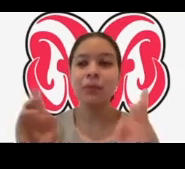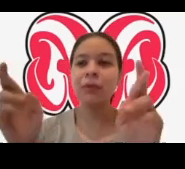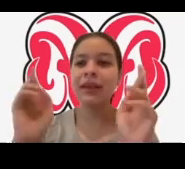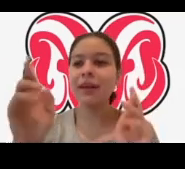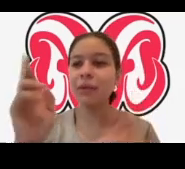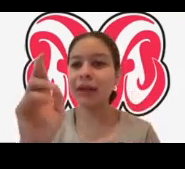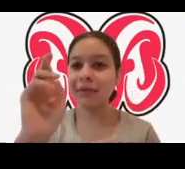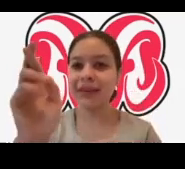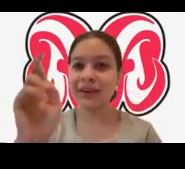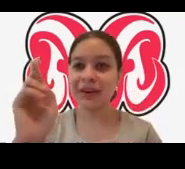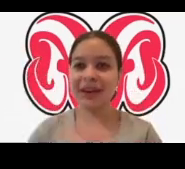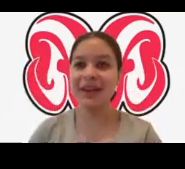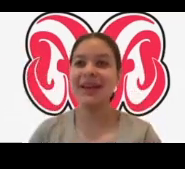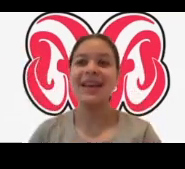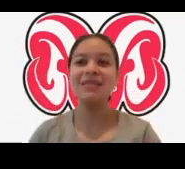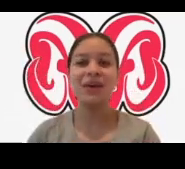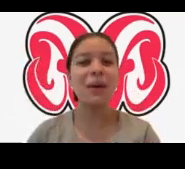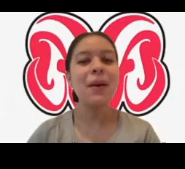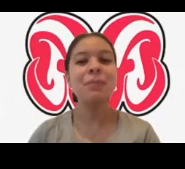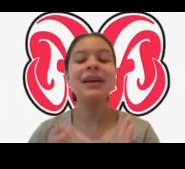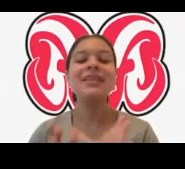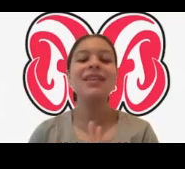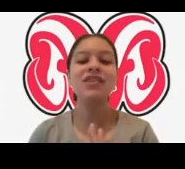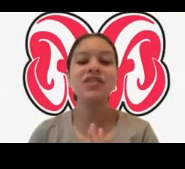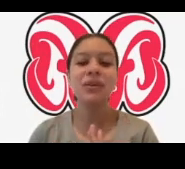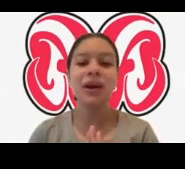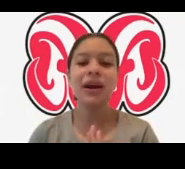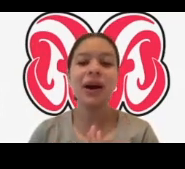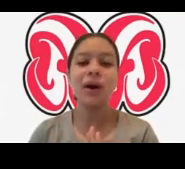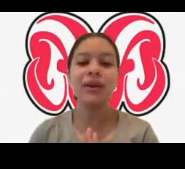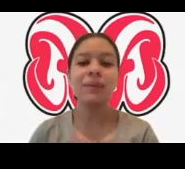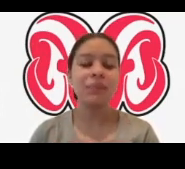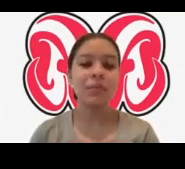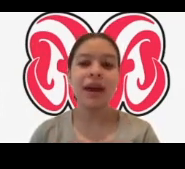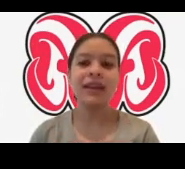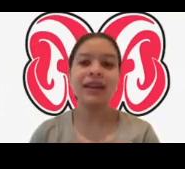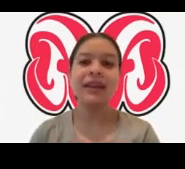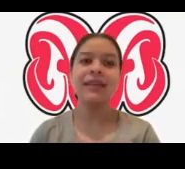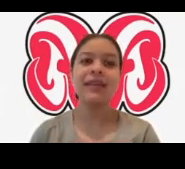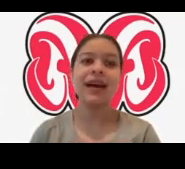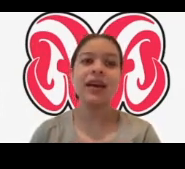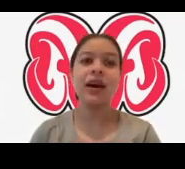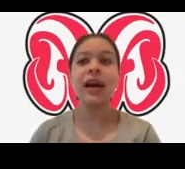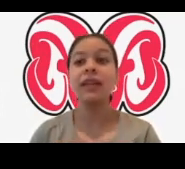will be will become a senator in the fall. But to touch on my idea is that again